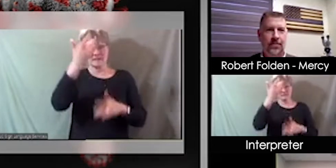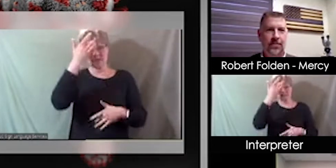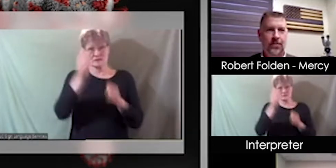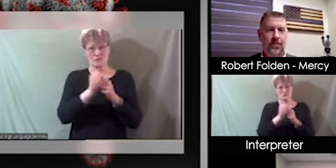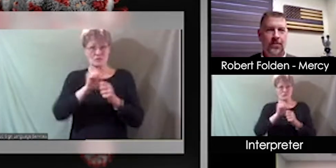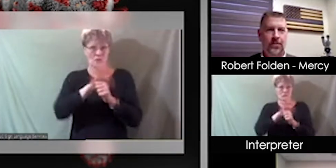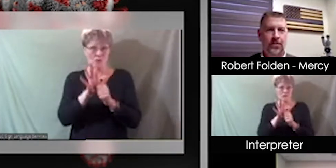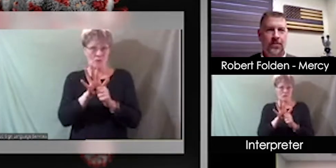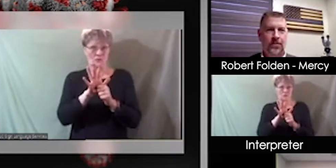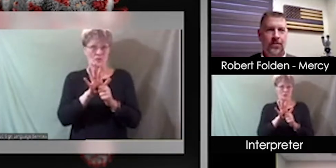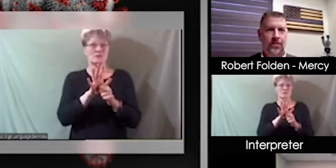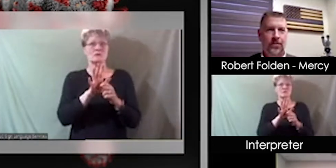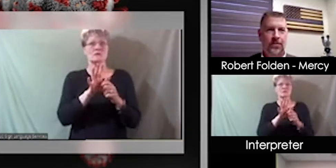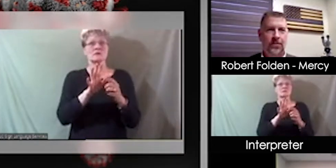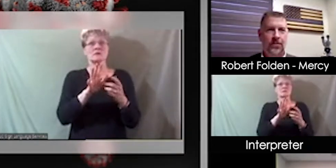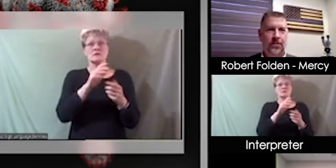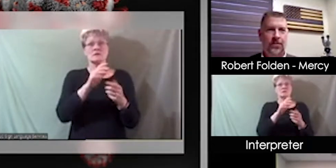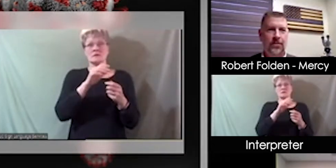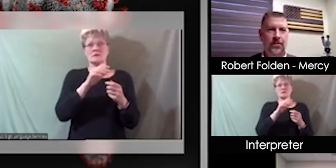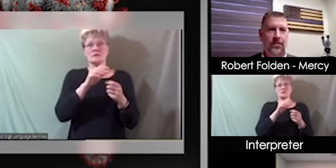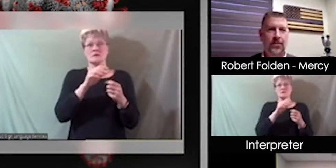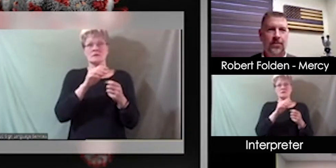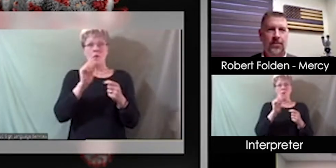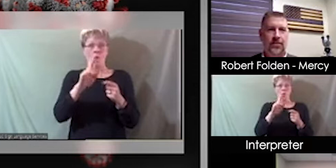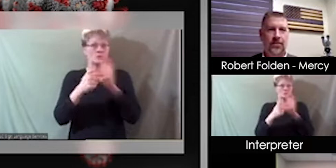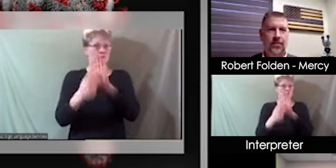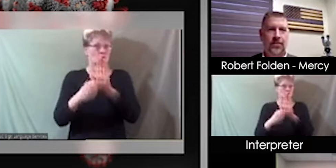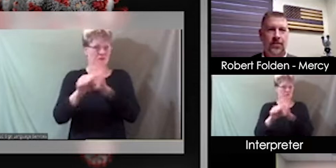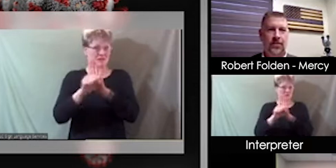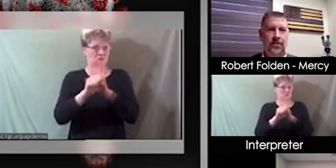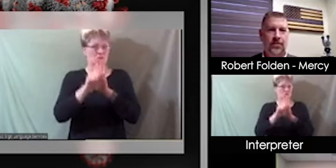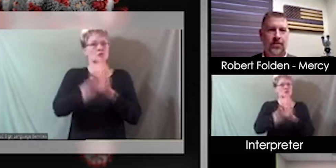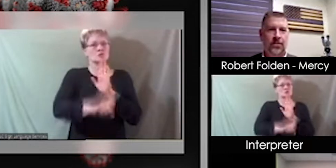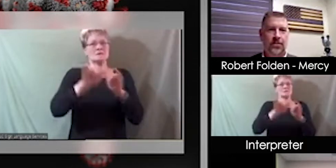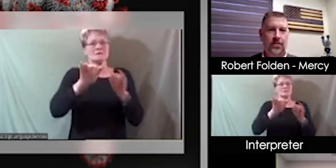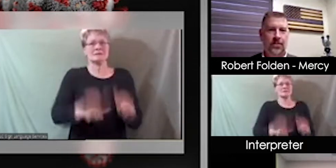seven days, at least, and until a period where they've been